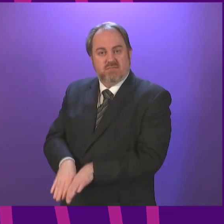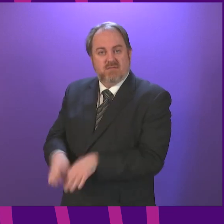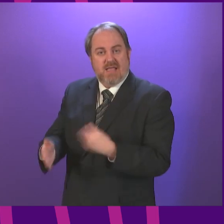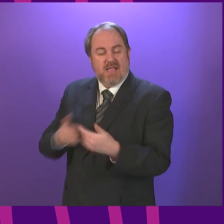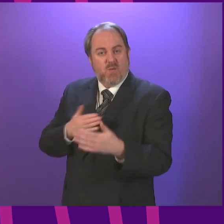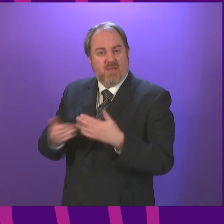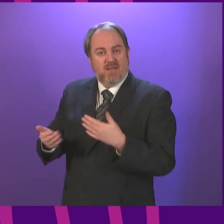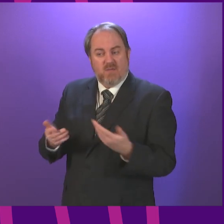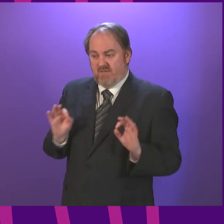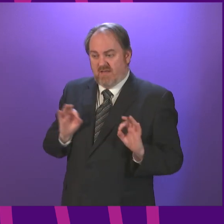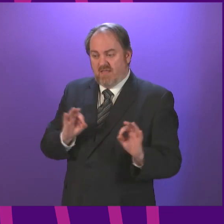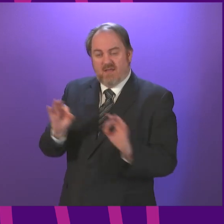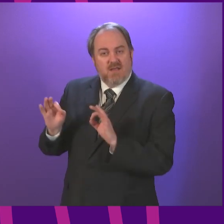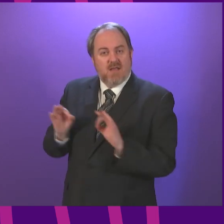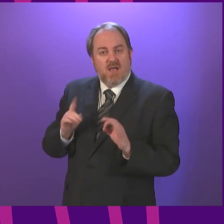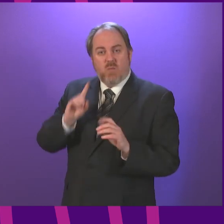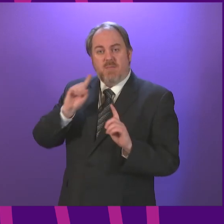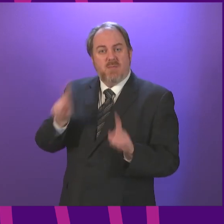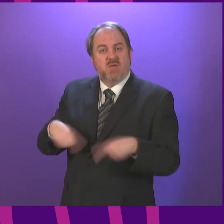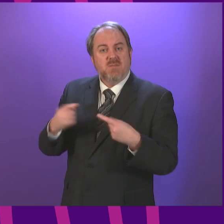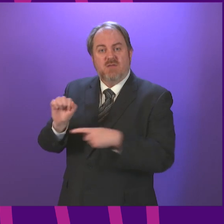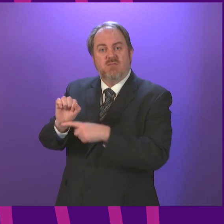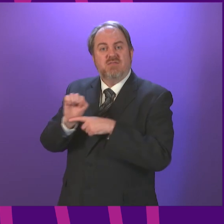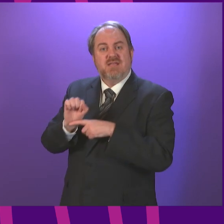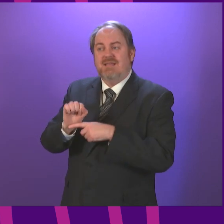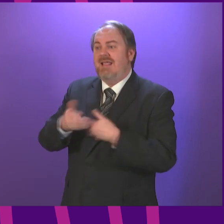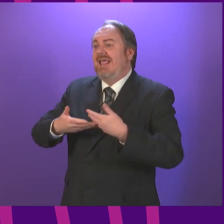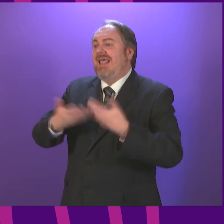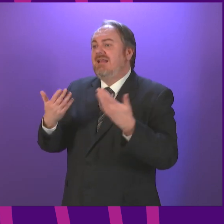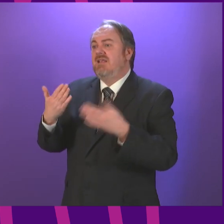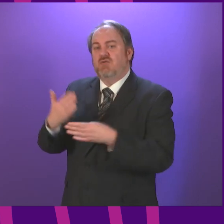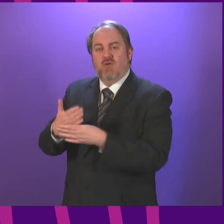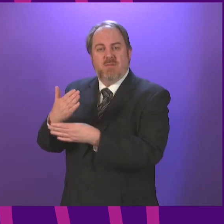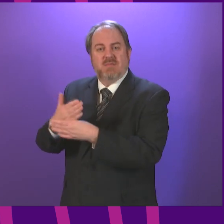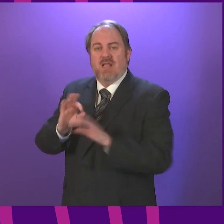and we would not have been able to protect any jobs there or give any hope for the future.